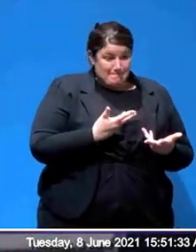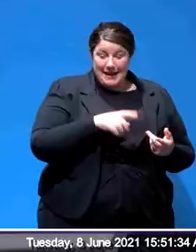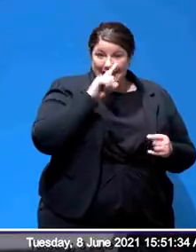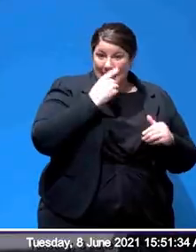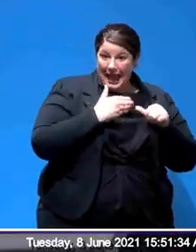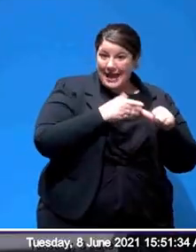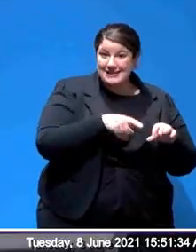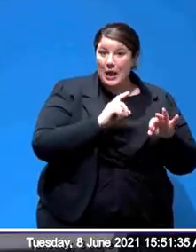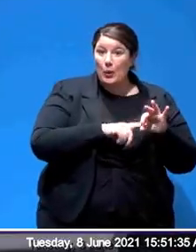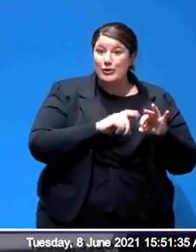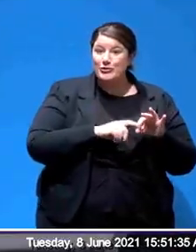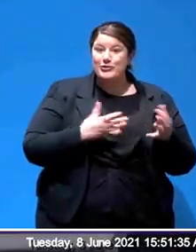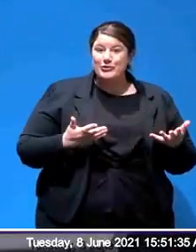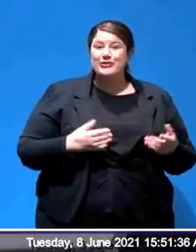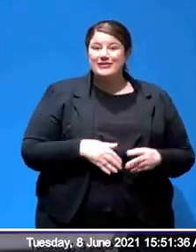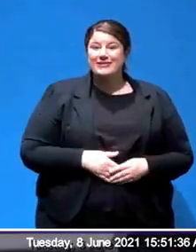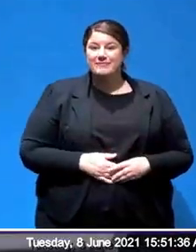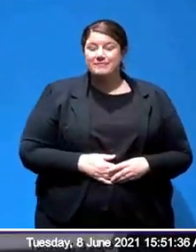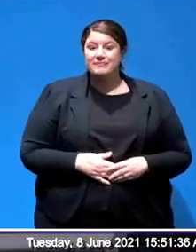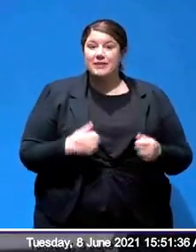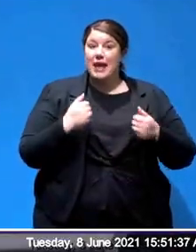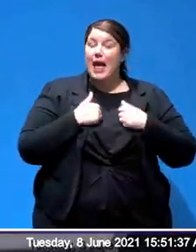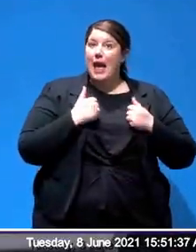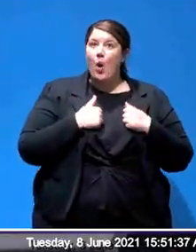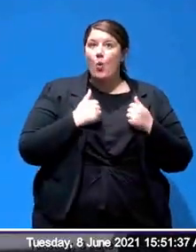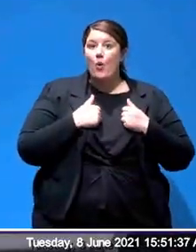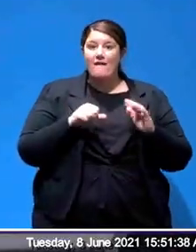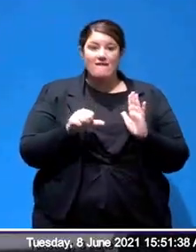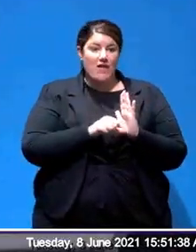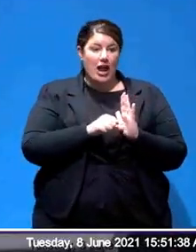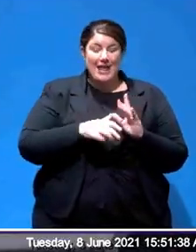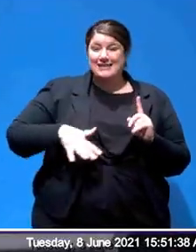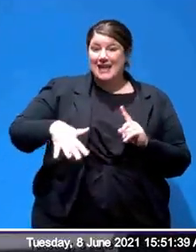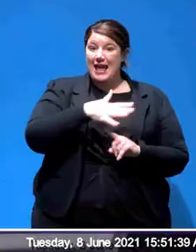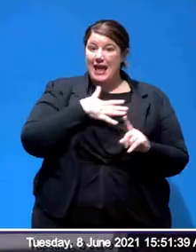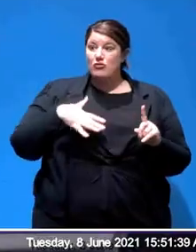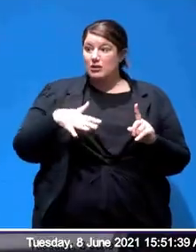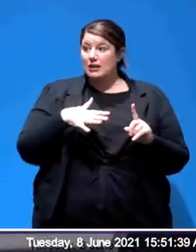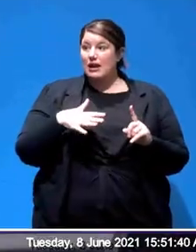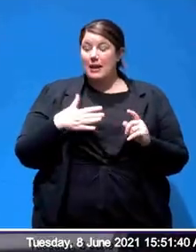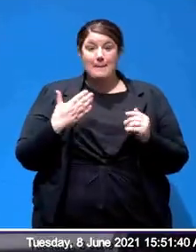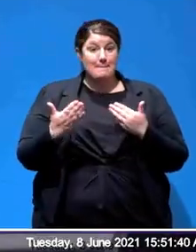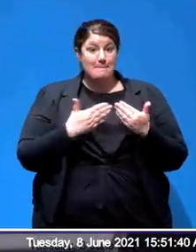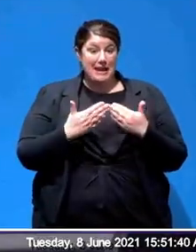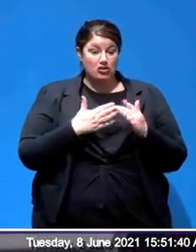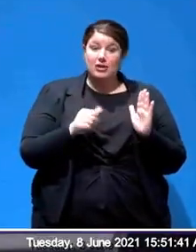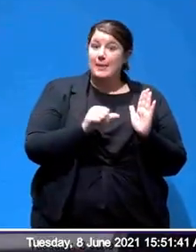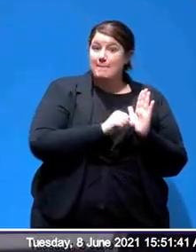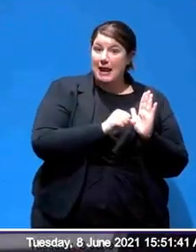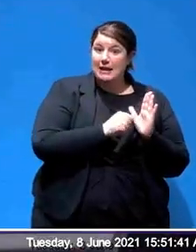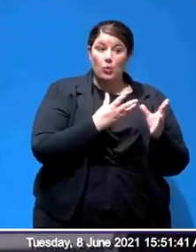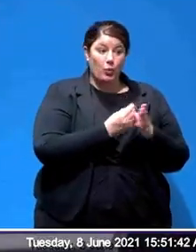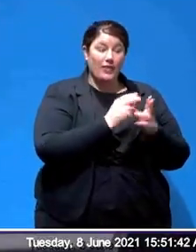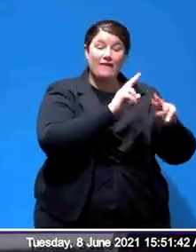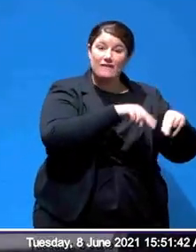Our finance area manages the finances with families and guardians.